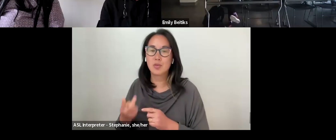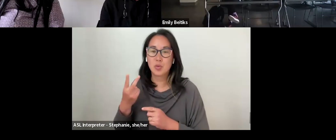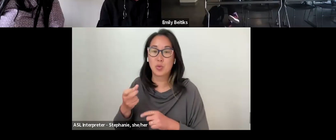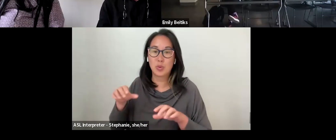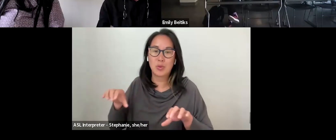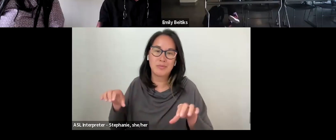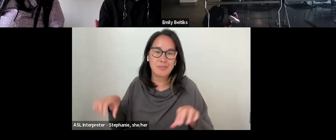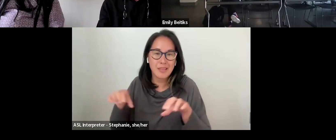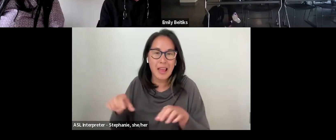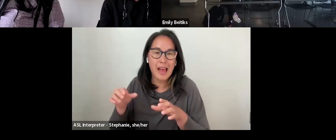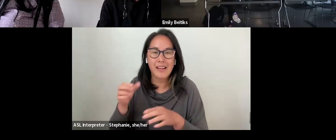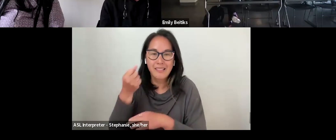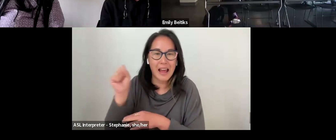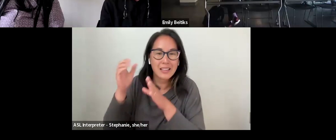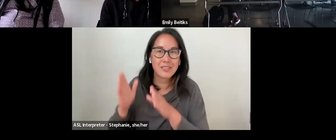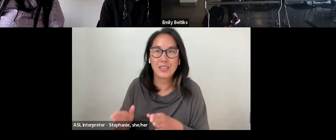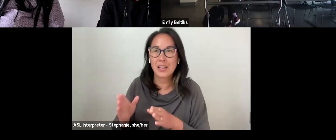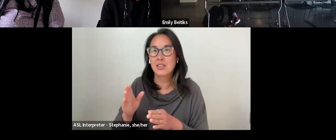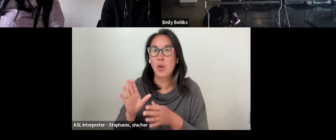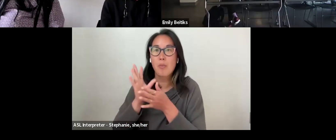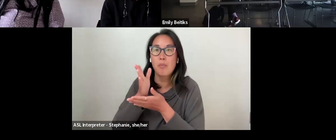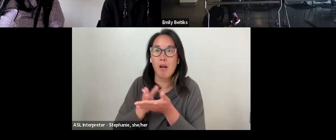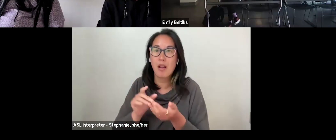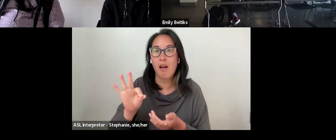the scandals, the research abuses at the Willowbrook State School.